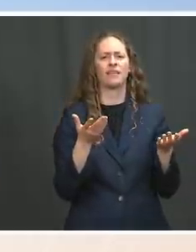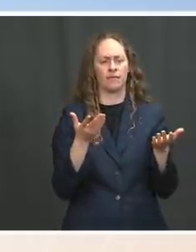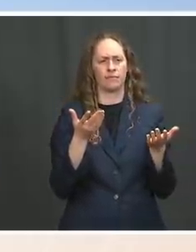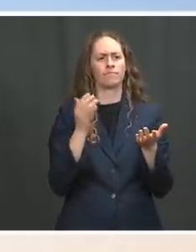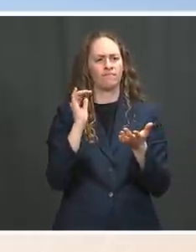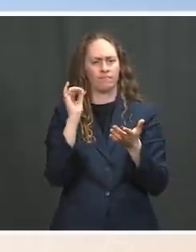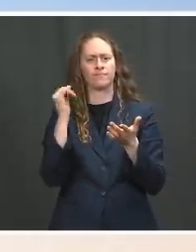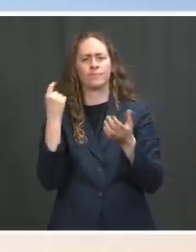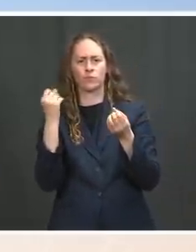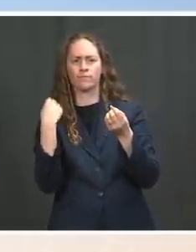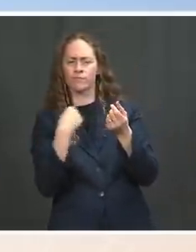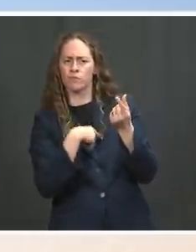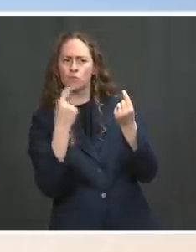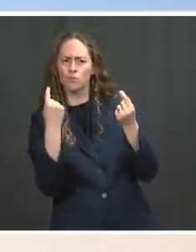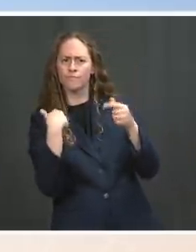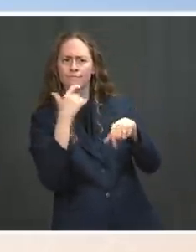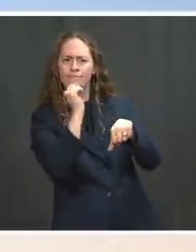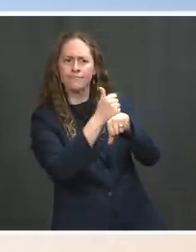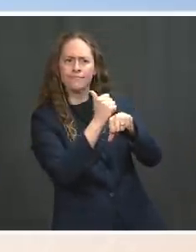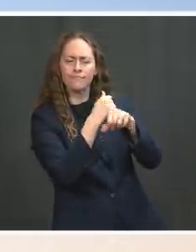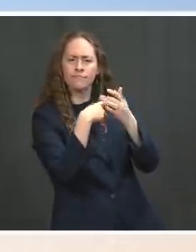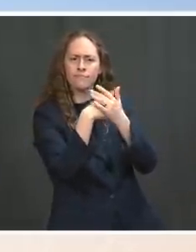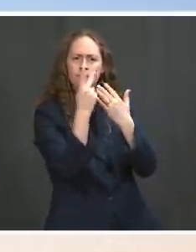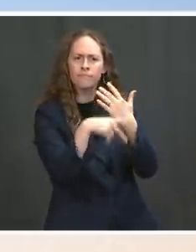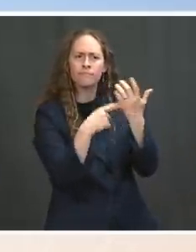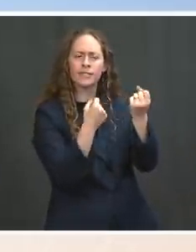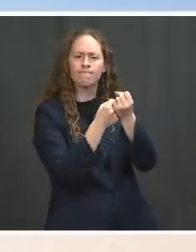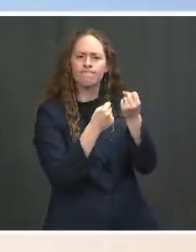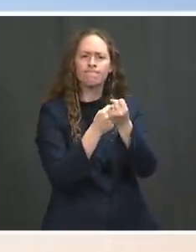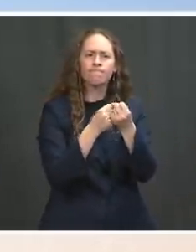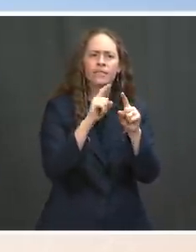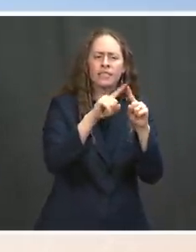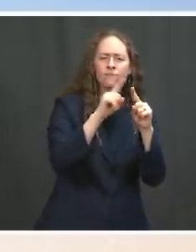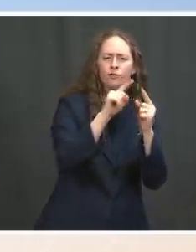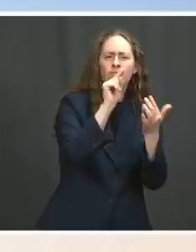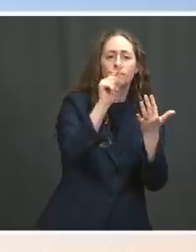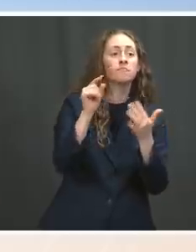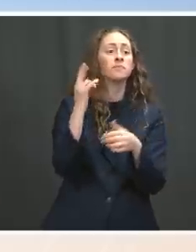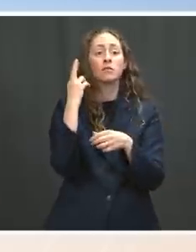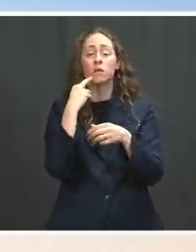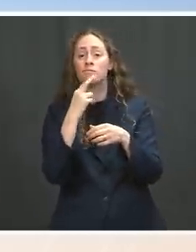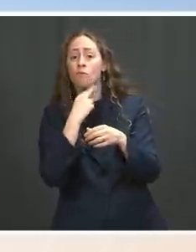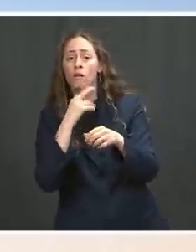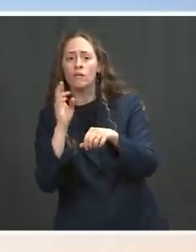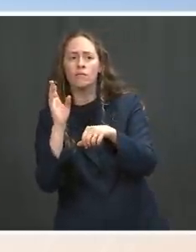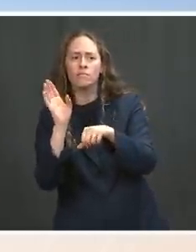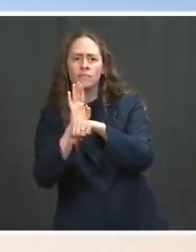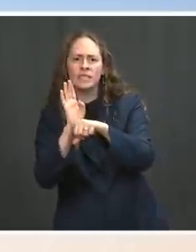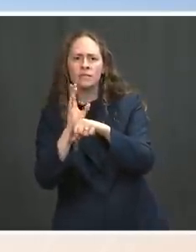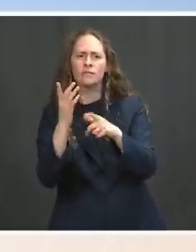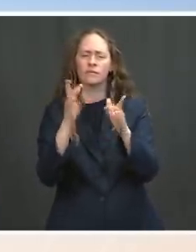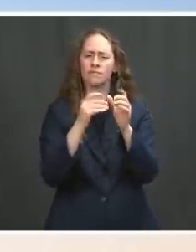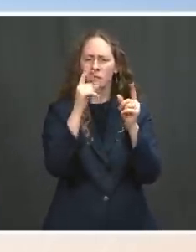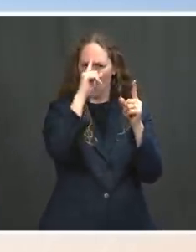to small businesses to ensure they have that vital assistance at this point in time. And obviously, for bigger companies,